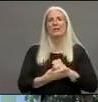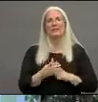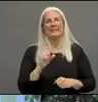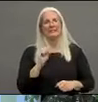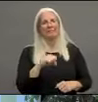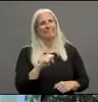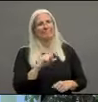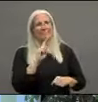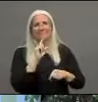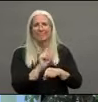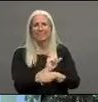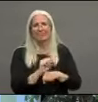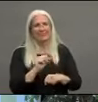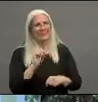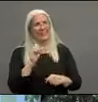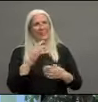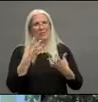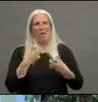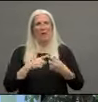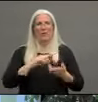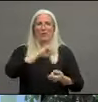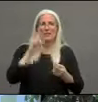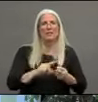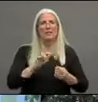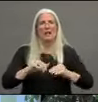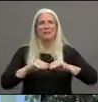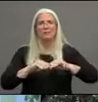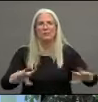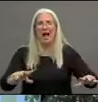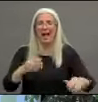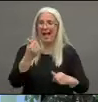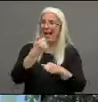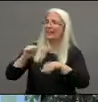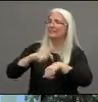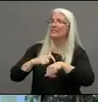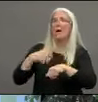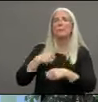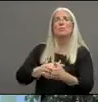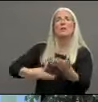people, that is a risk of exposure. We can minimize it by all the social distancing